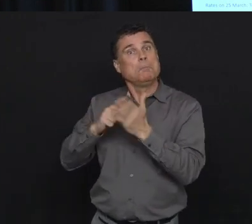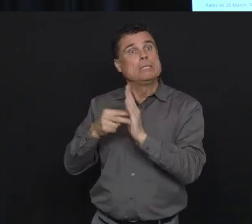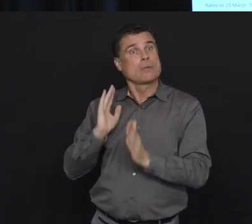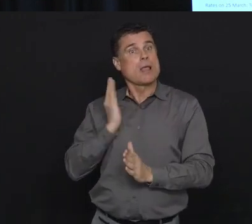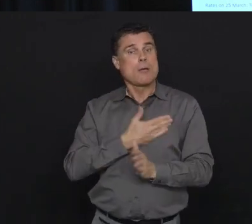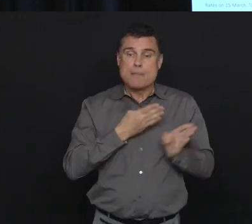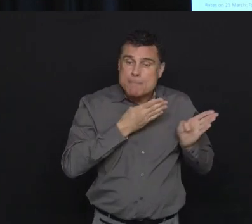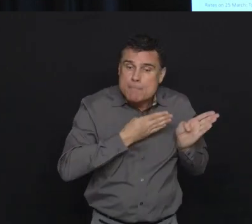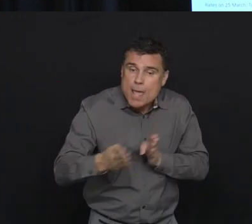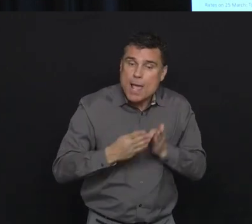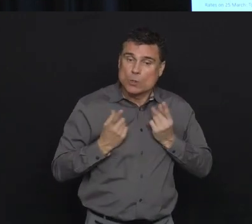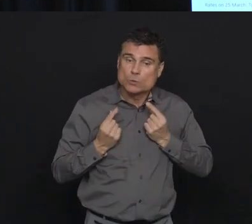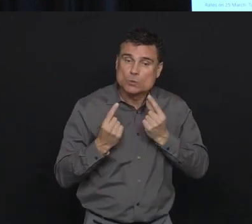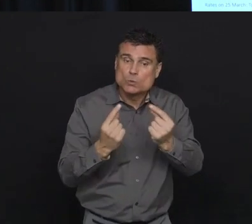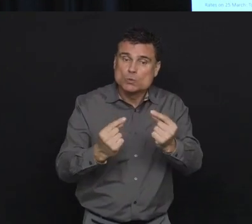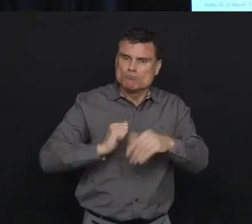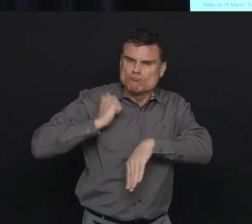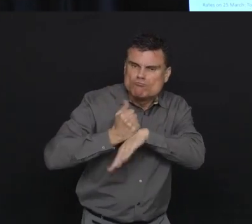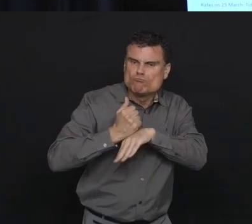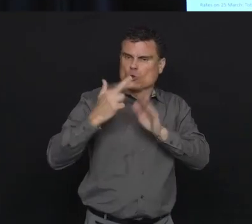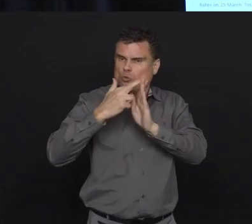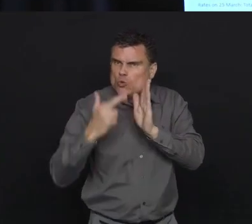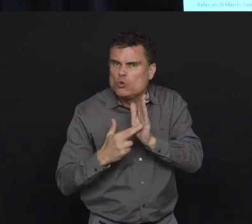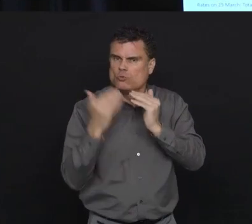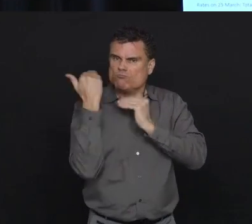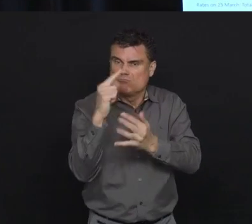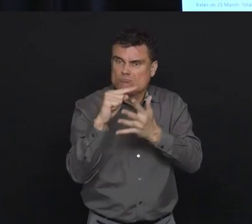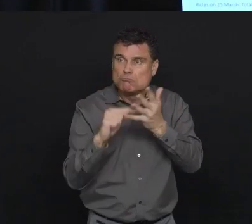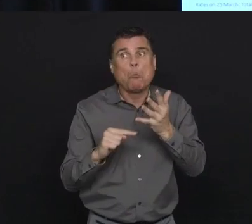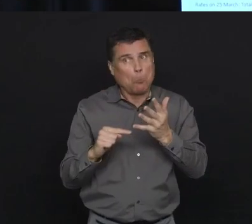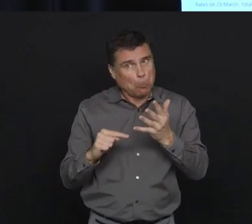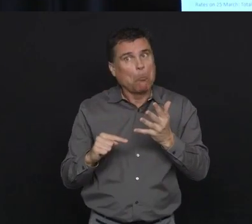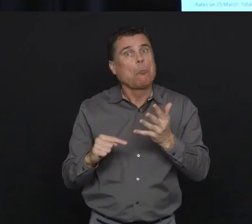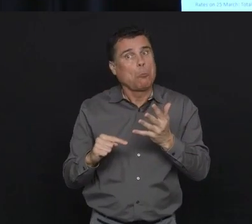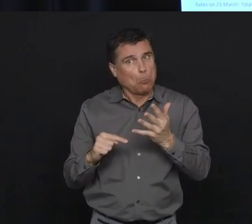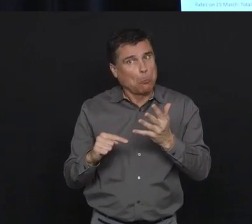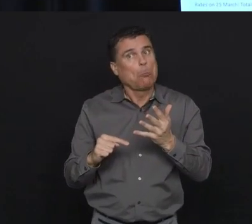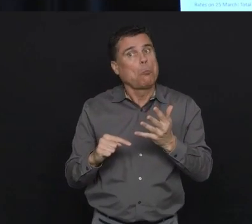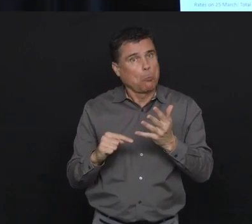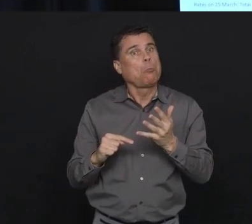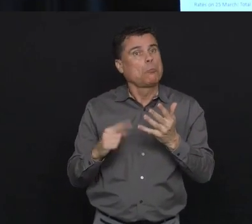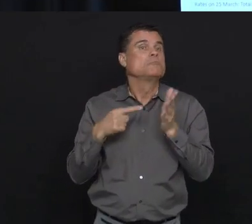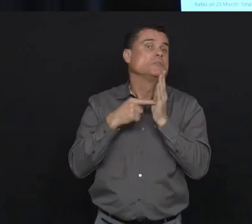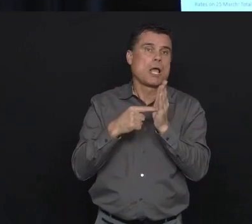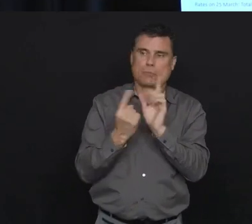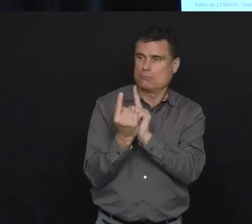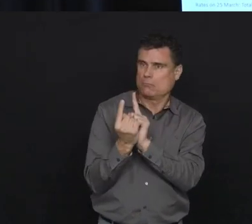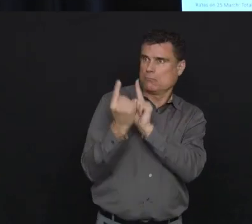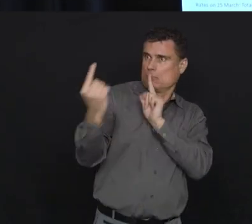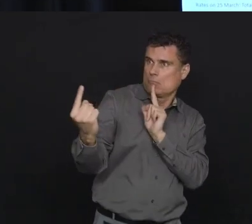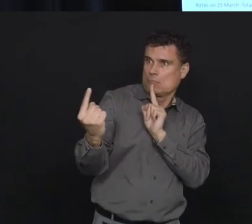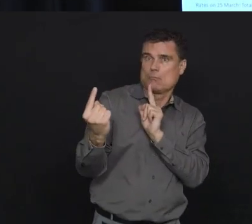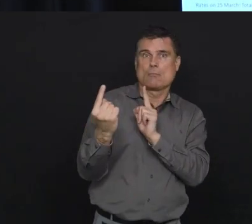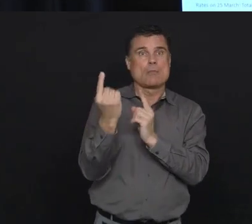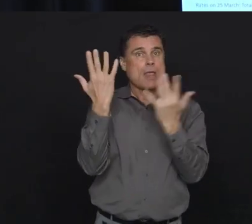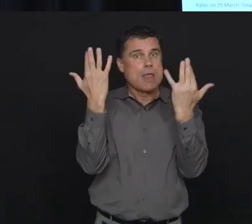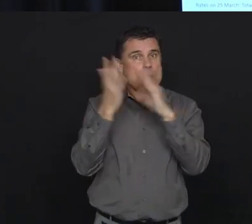everything is take paying attention to those physical distancing as well as restrictions and travel. That other group